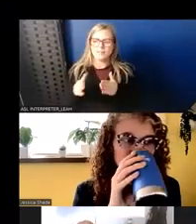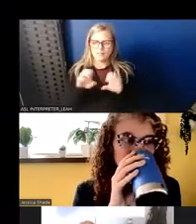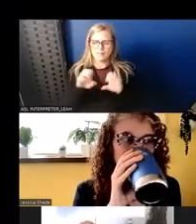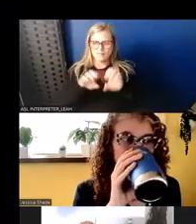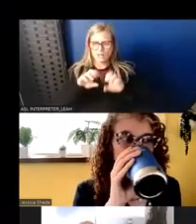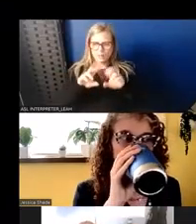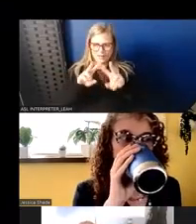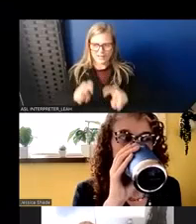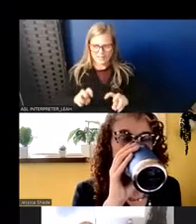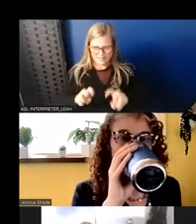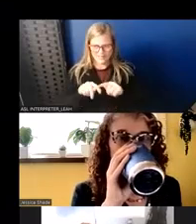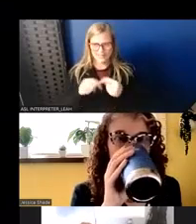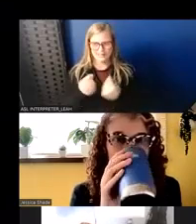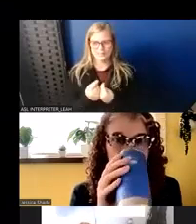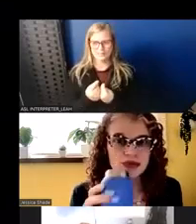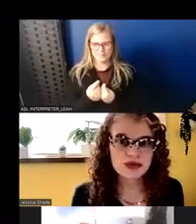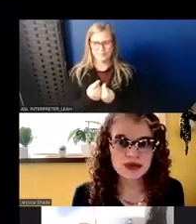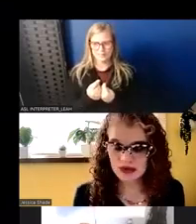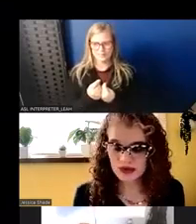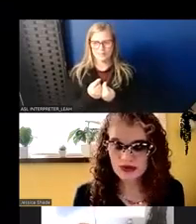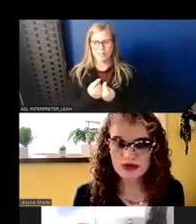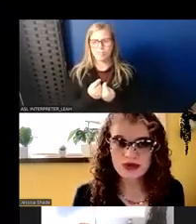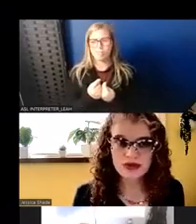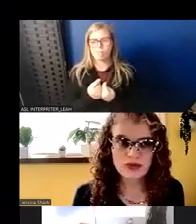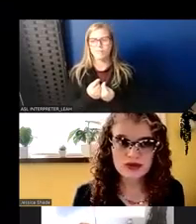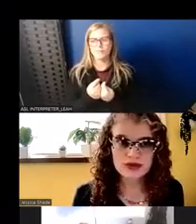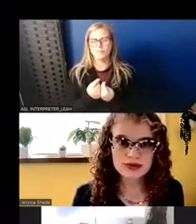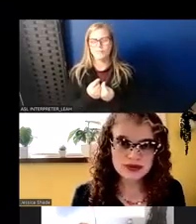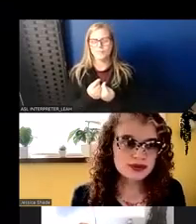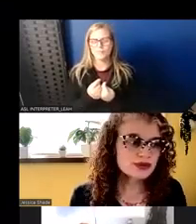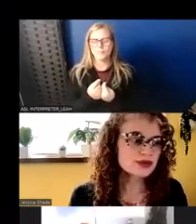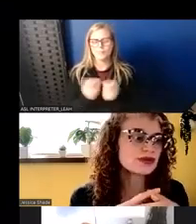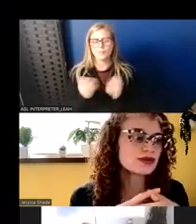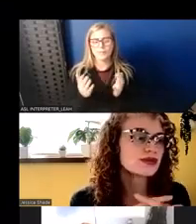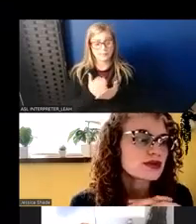So with some of our teams, what we do is we do annual